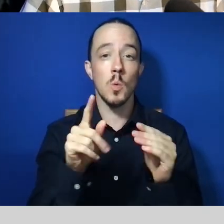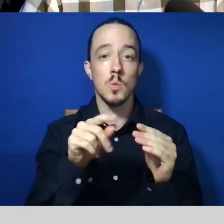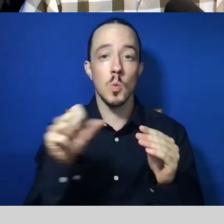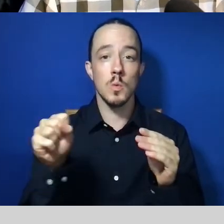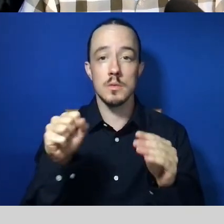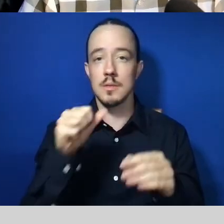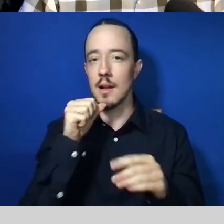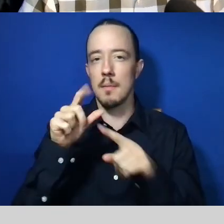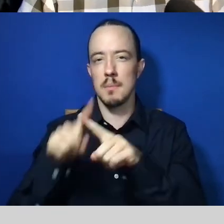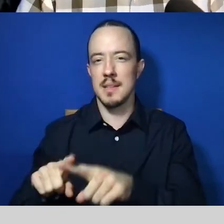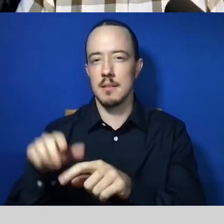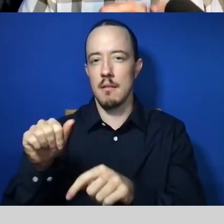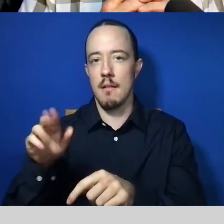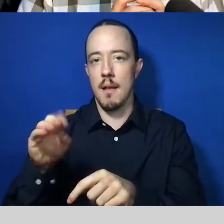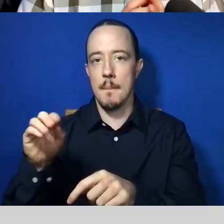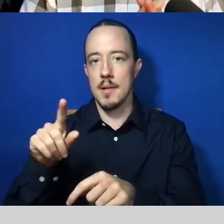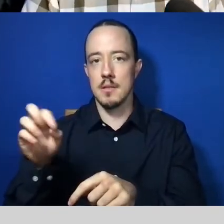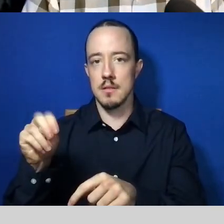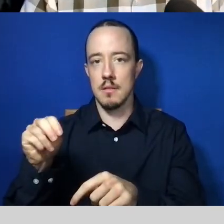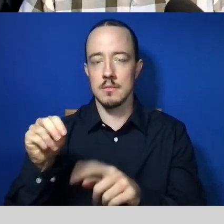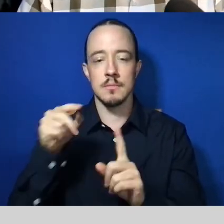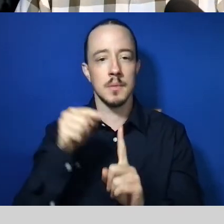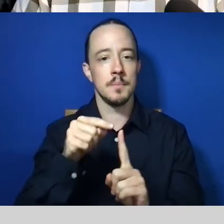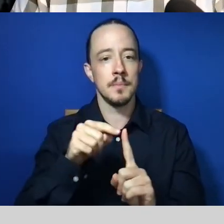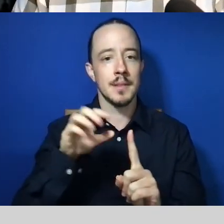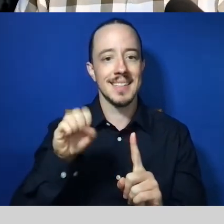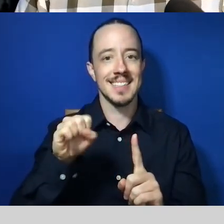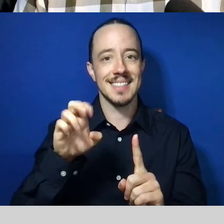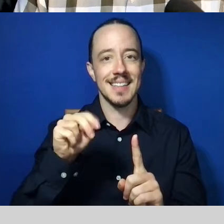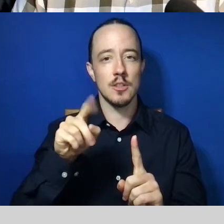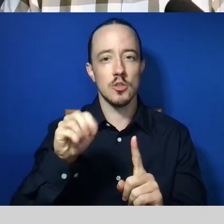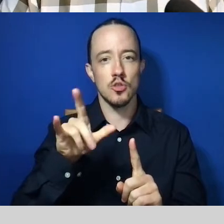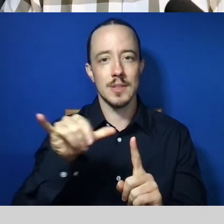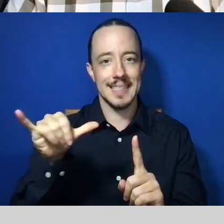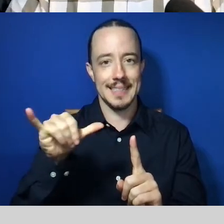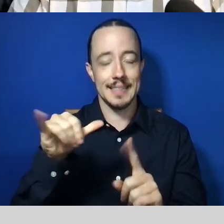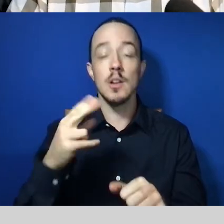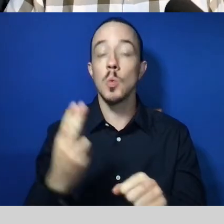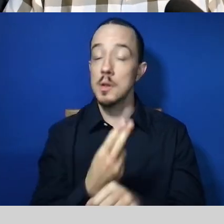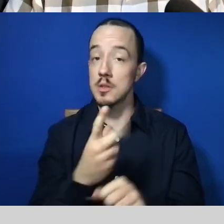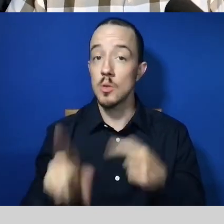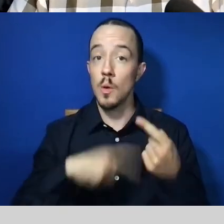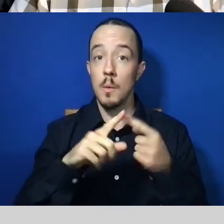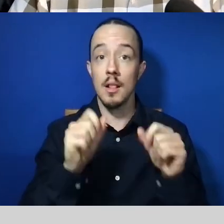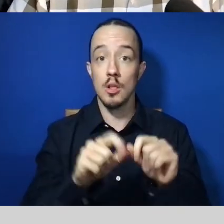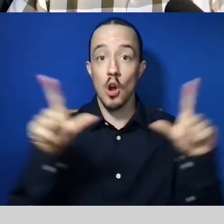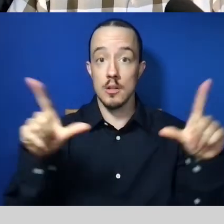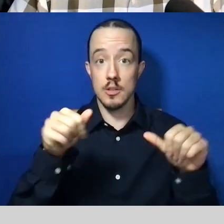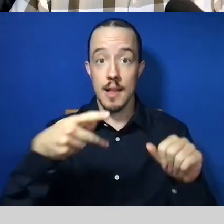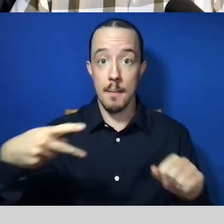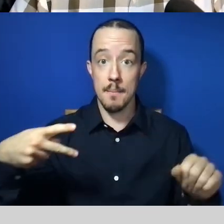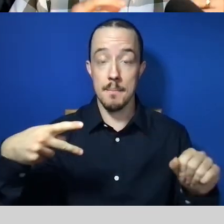We used Sentry when we launched this application. And that was pretty critical to determining whether we're going to have